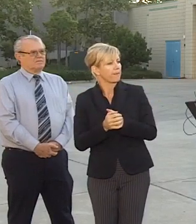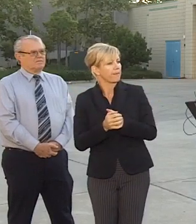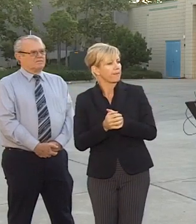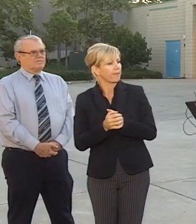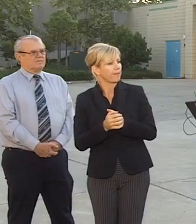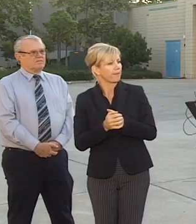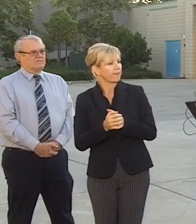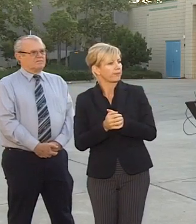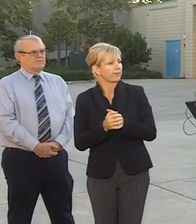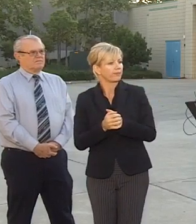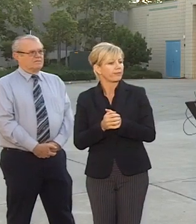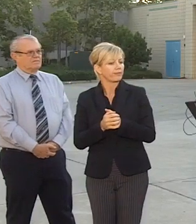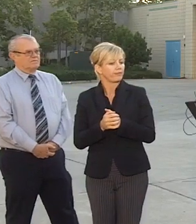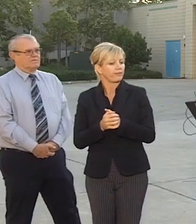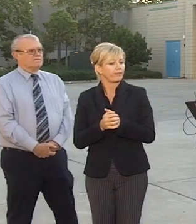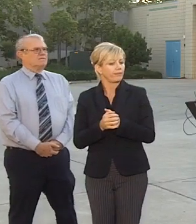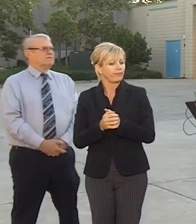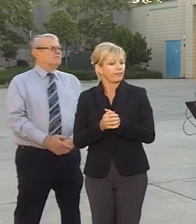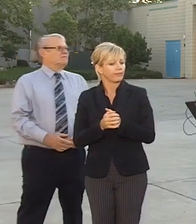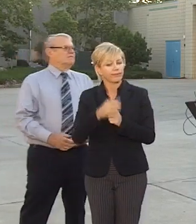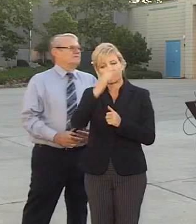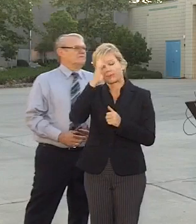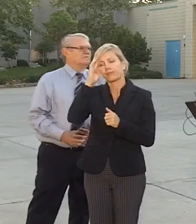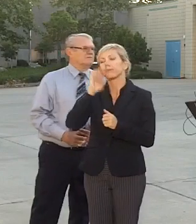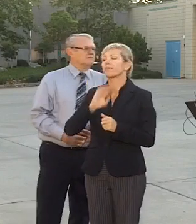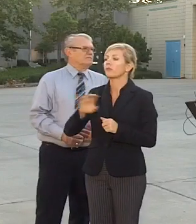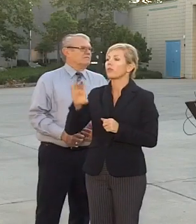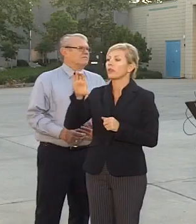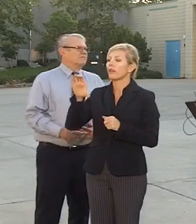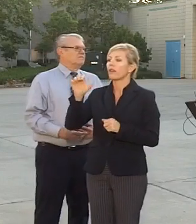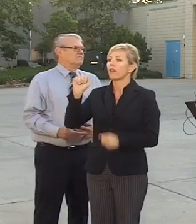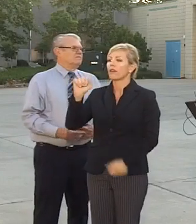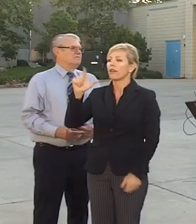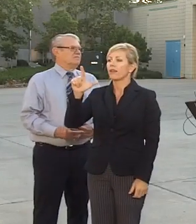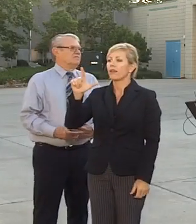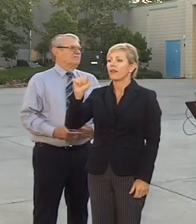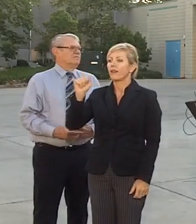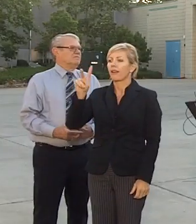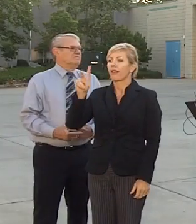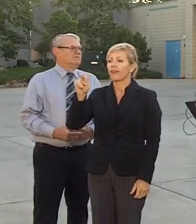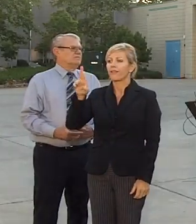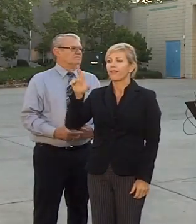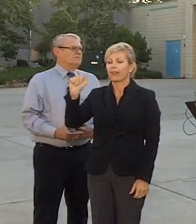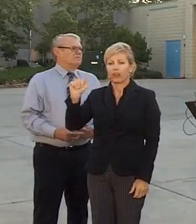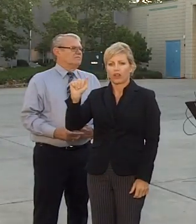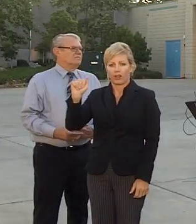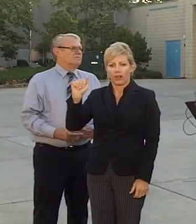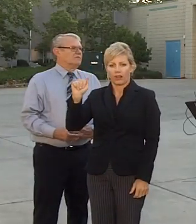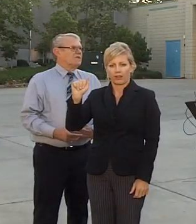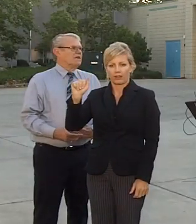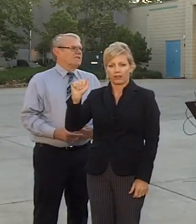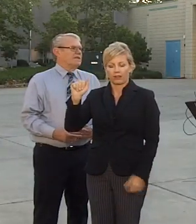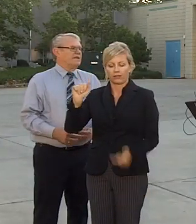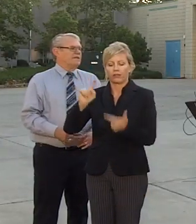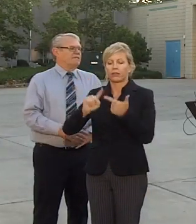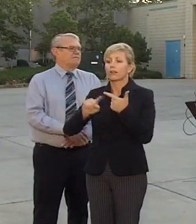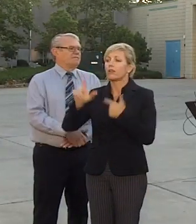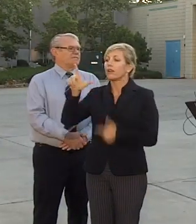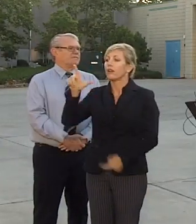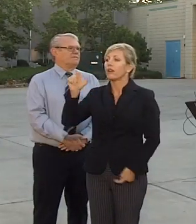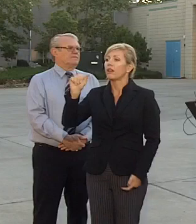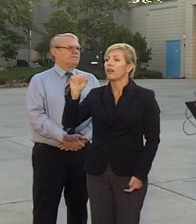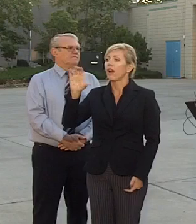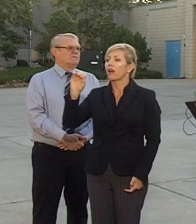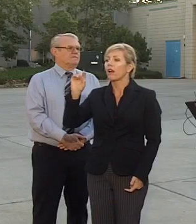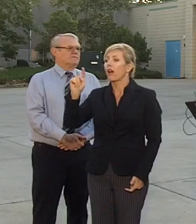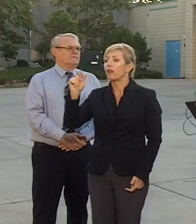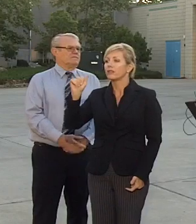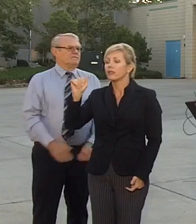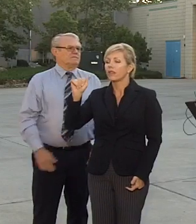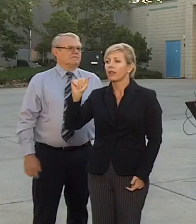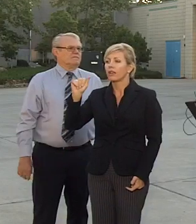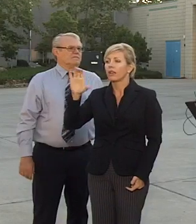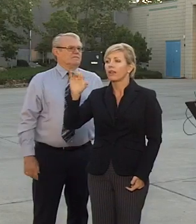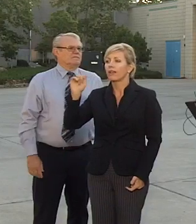I yeah calibre and summer and stage again LaCosta Canyon High School the costa canyon